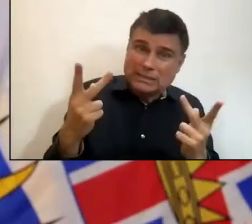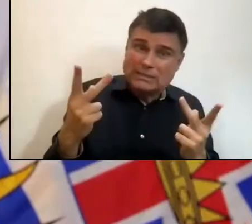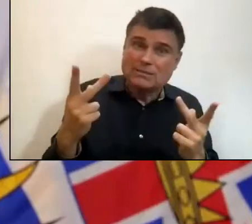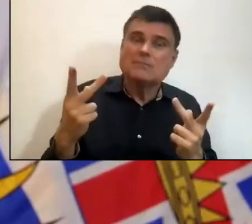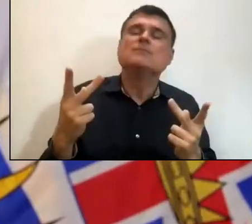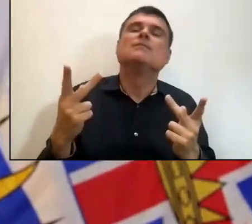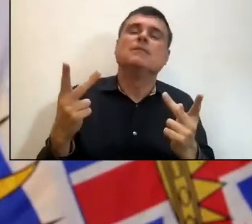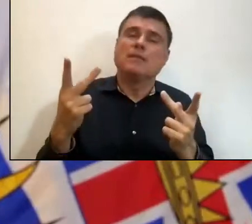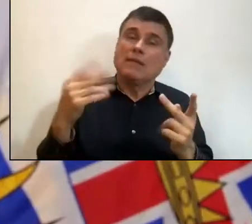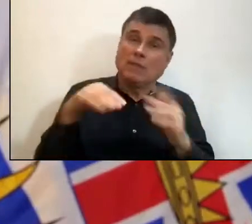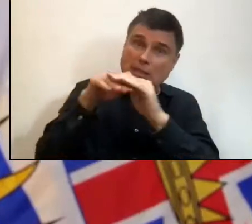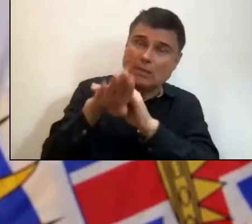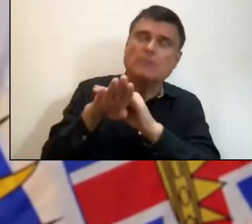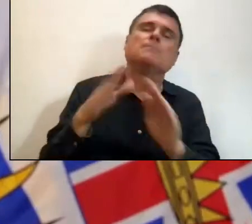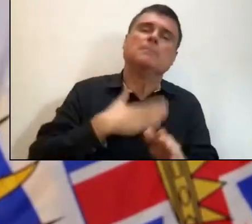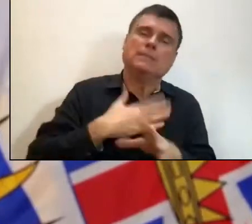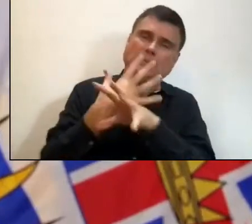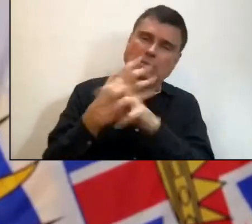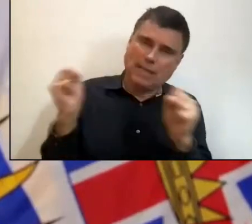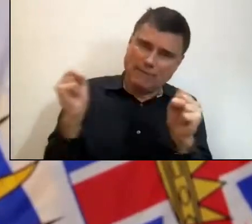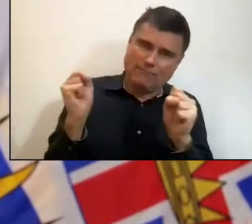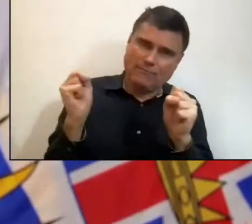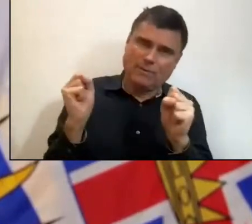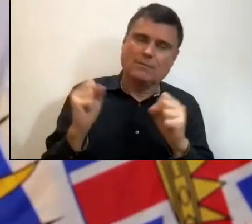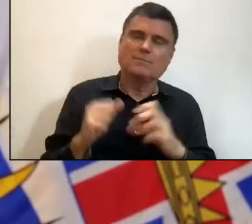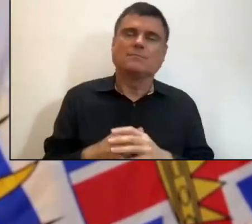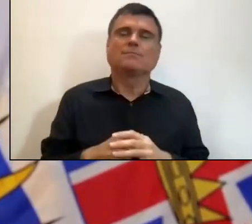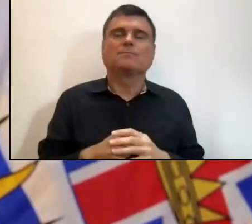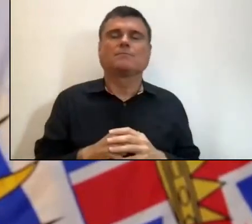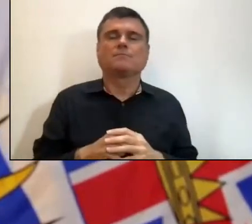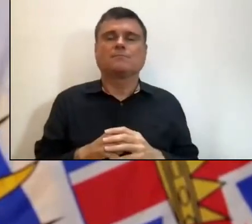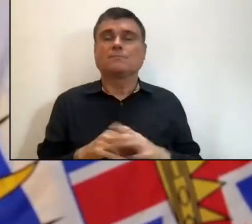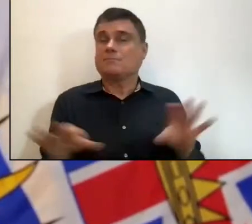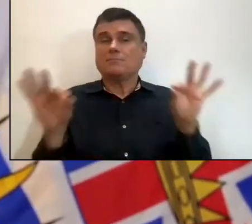important, you know, we talk about ten and I tried to give